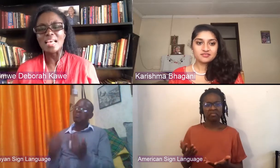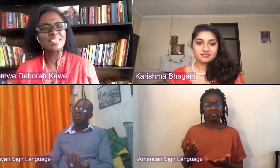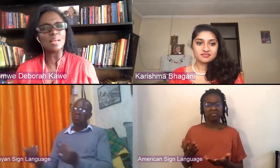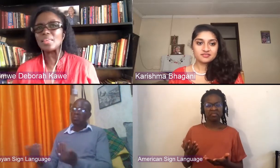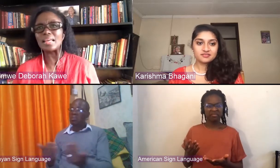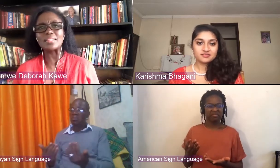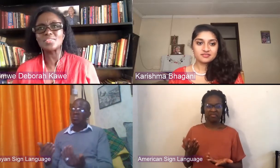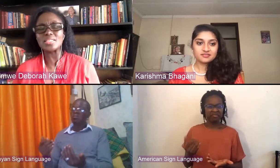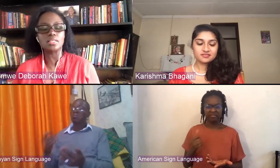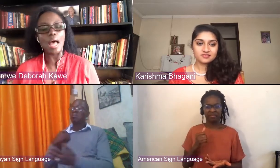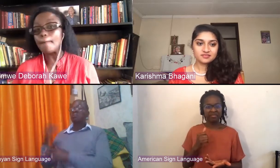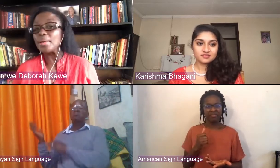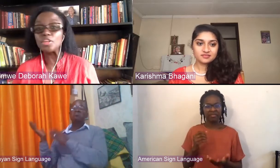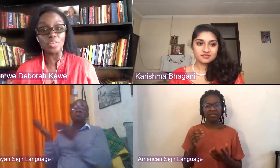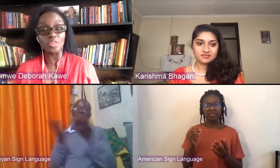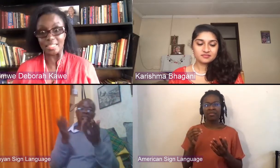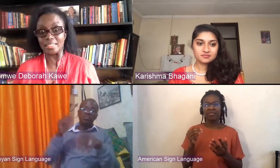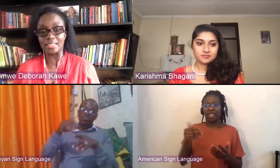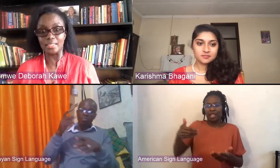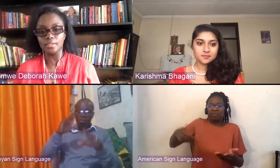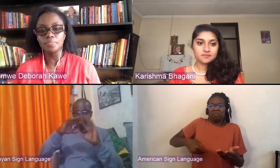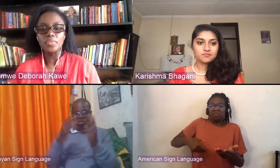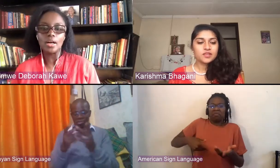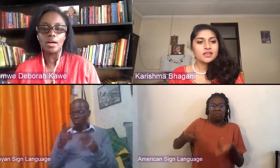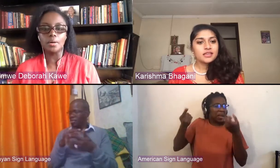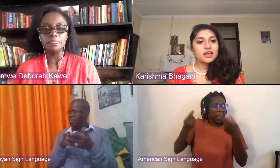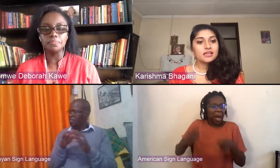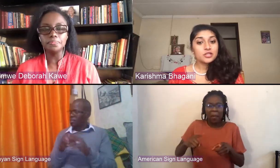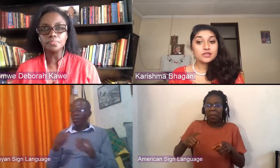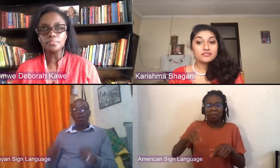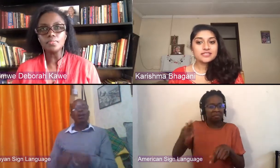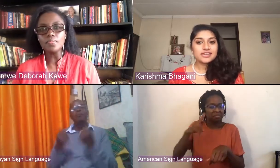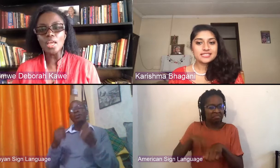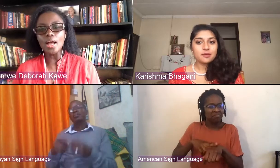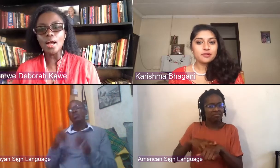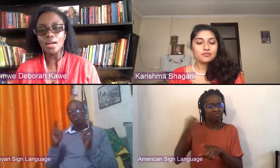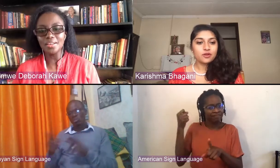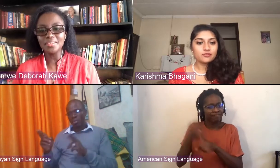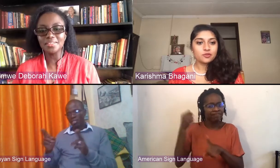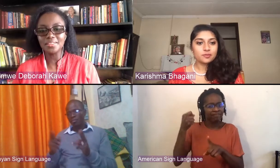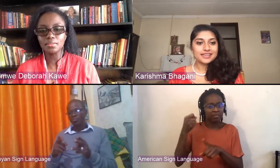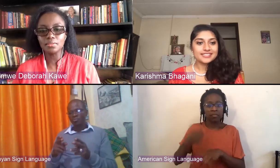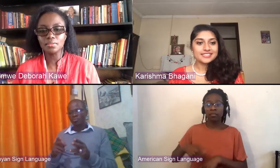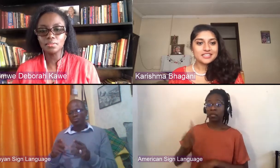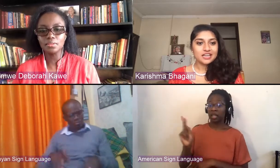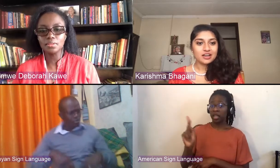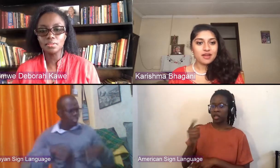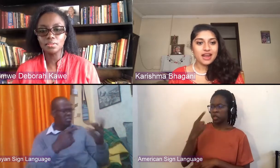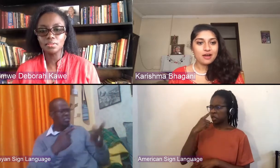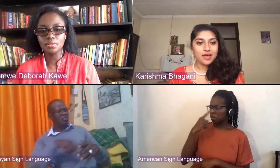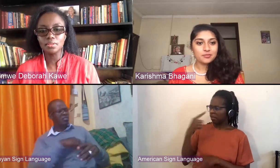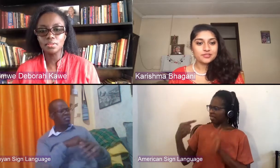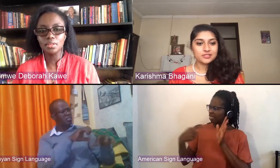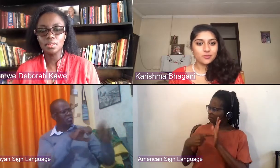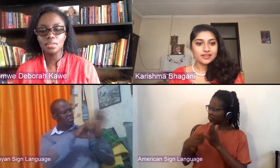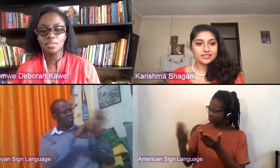It's something that just happened organically. Can you give us an example of one of your plays and how that process went.